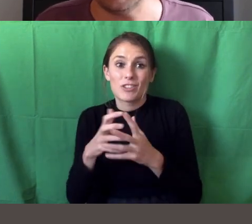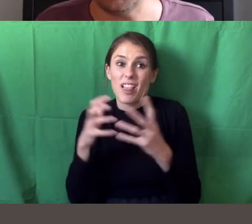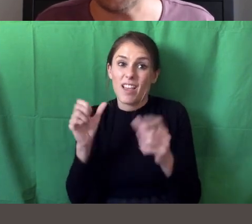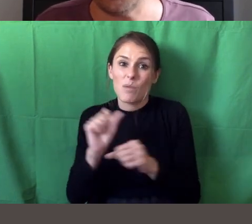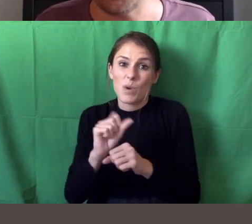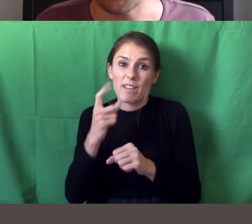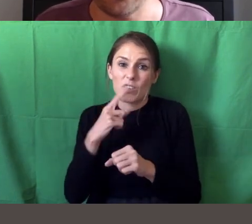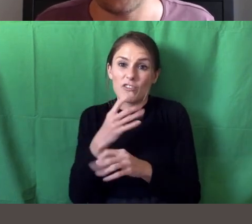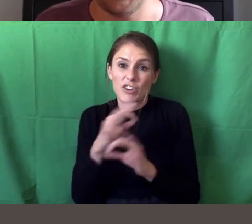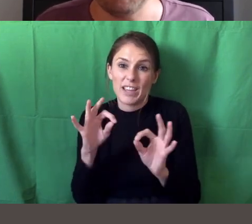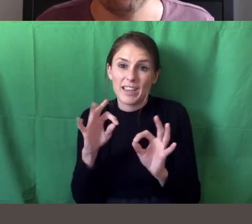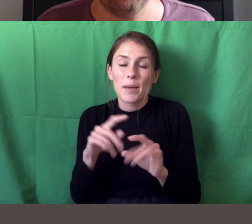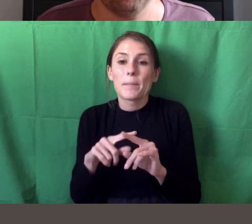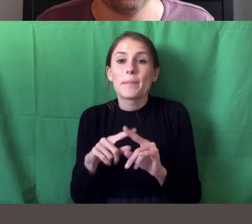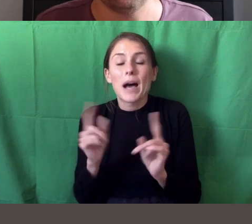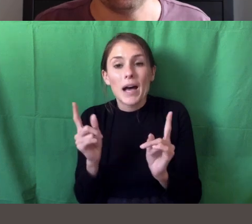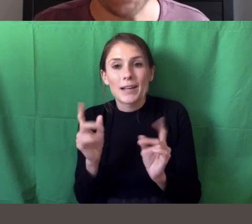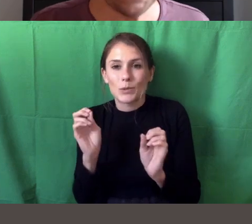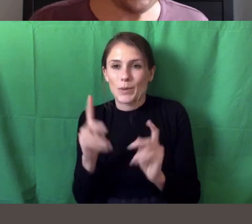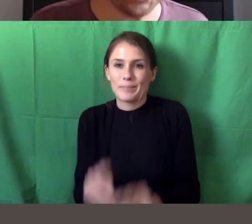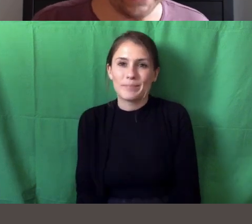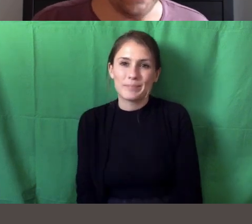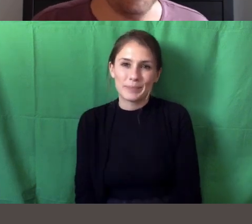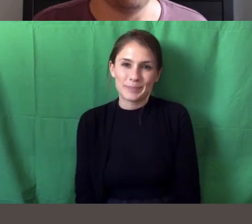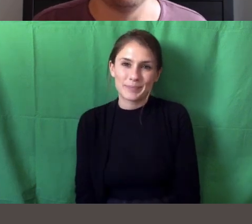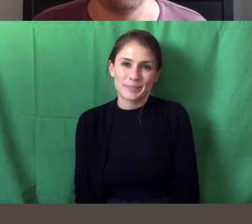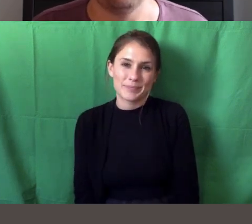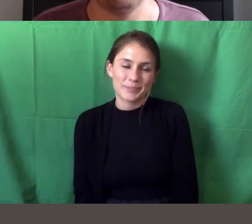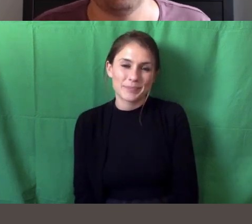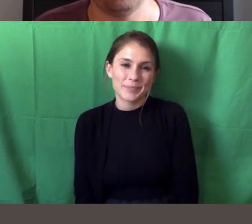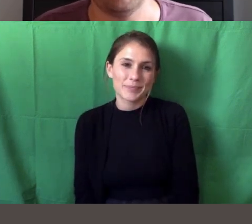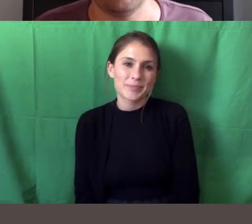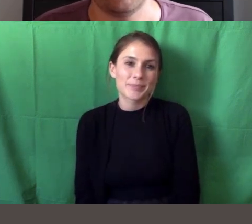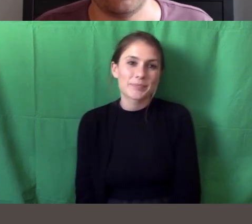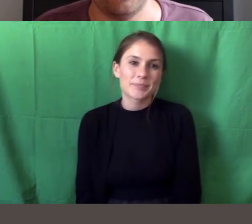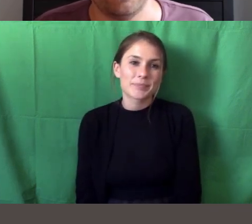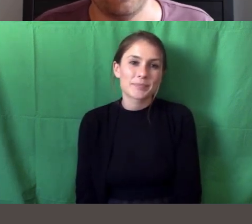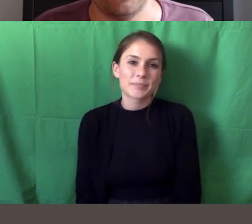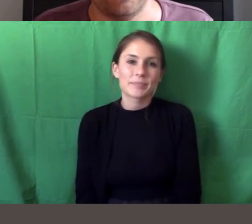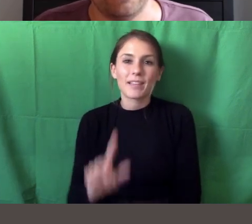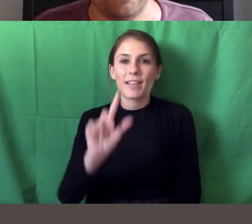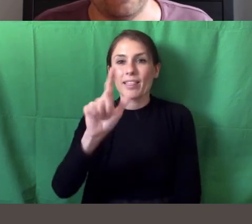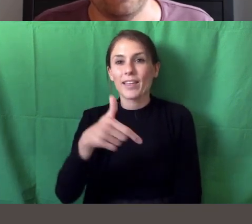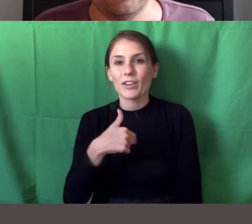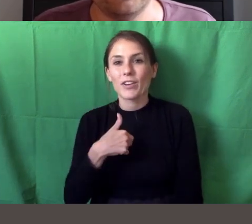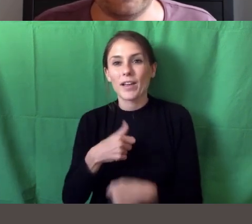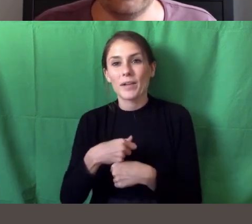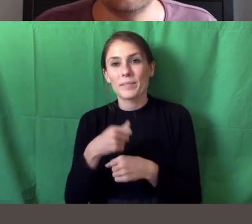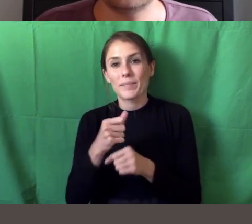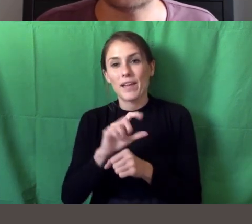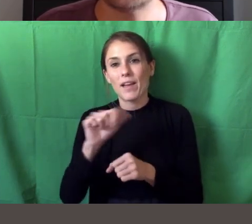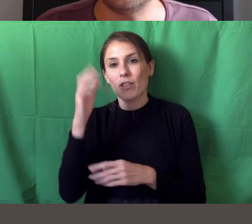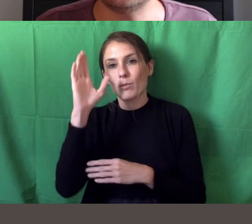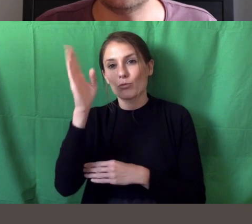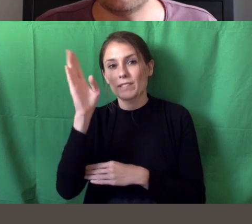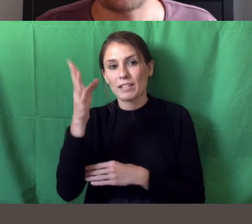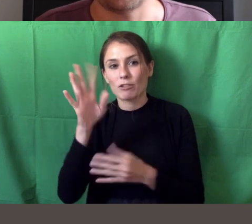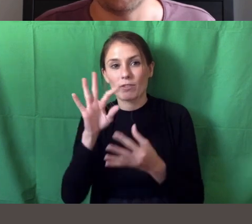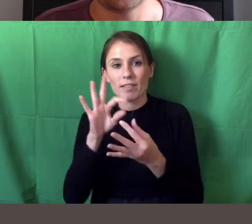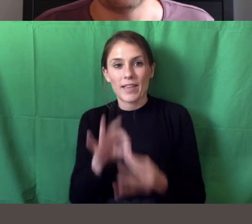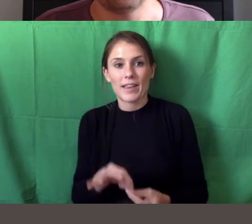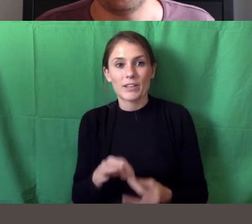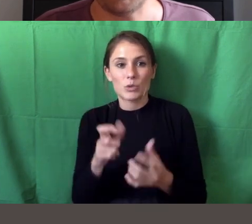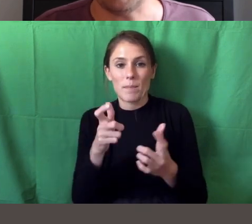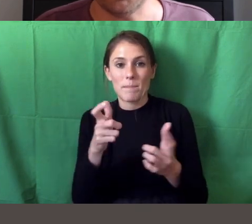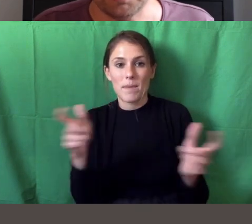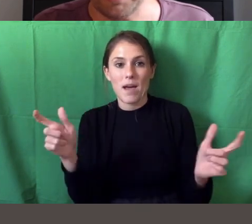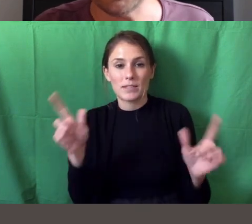I realized that means there's a lot of work for free. But that's okay. And later I created